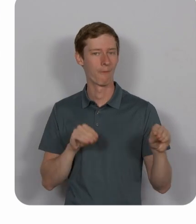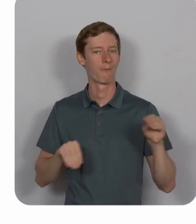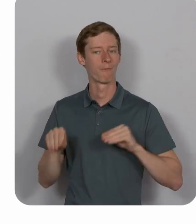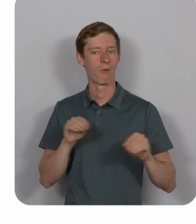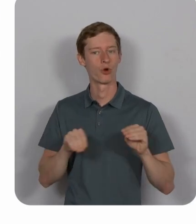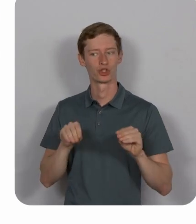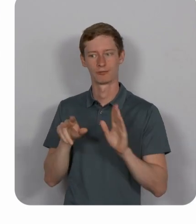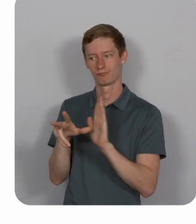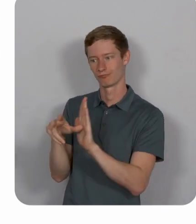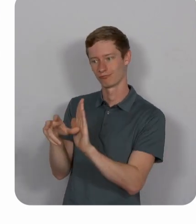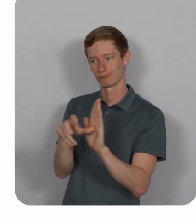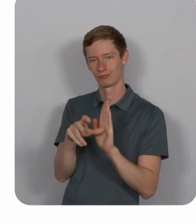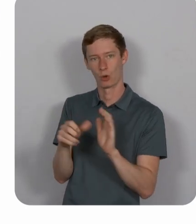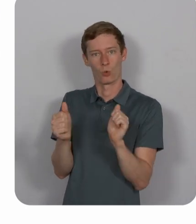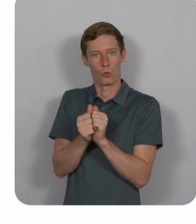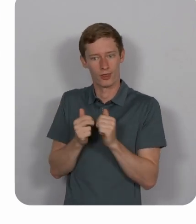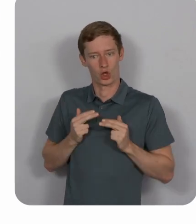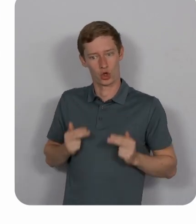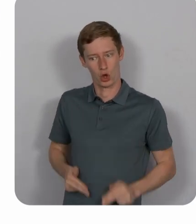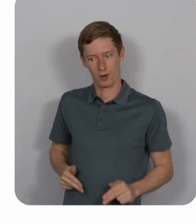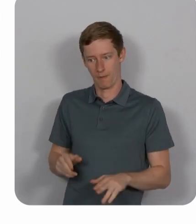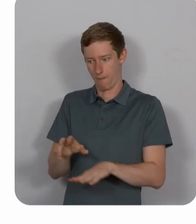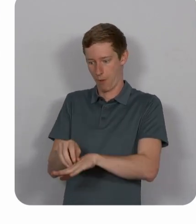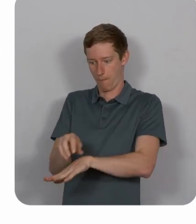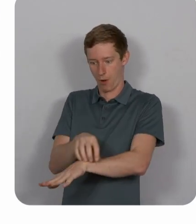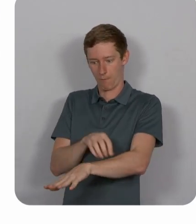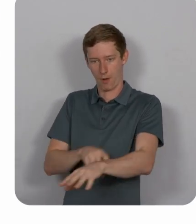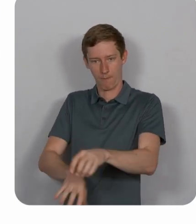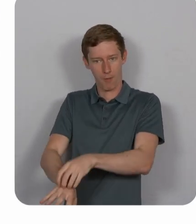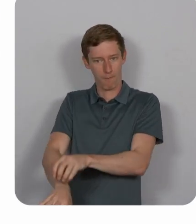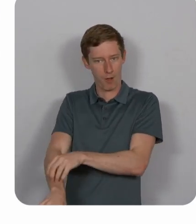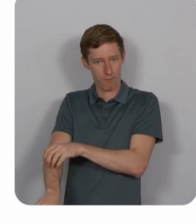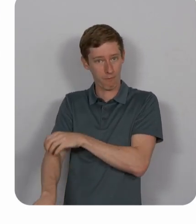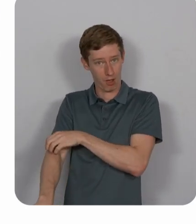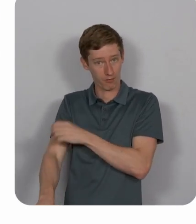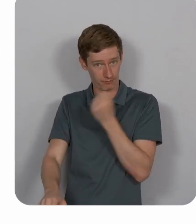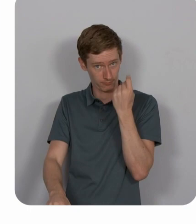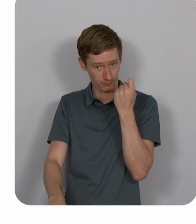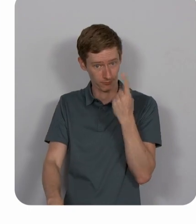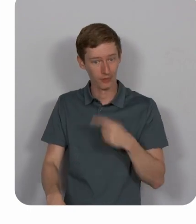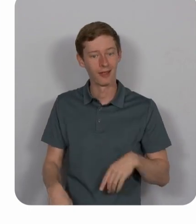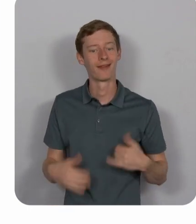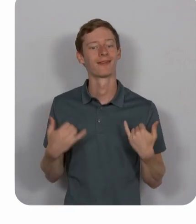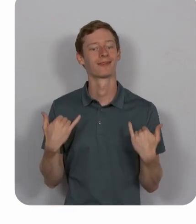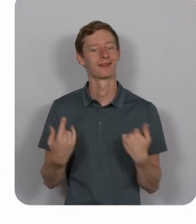Today we’re introducing to Spark a third way: using procedural animation.